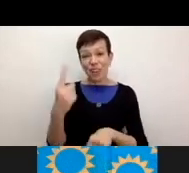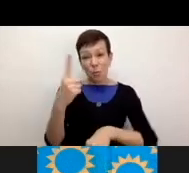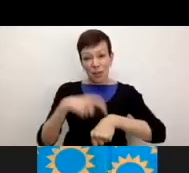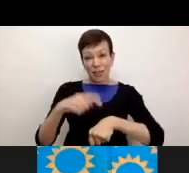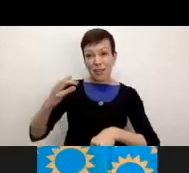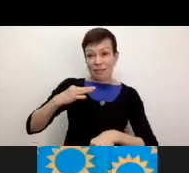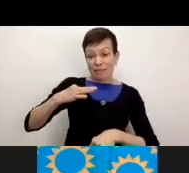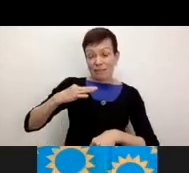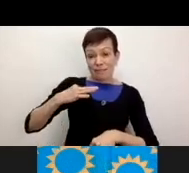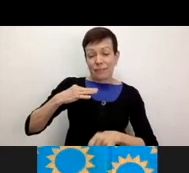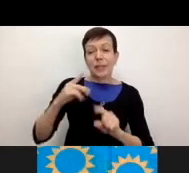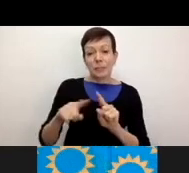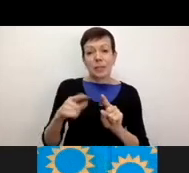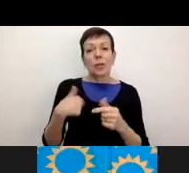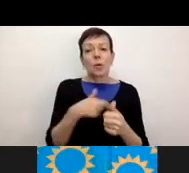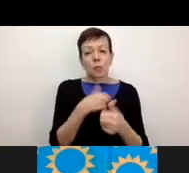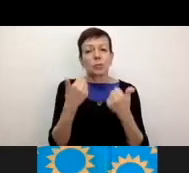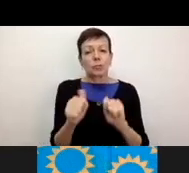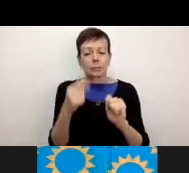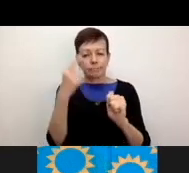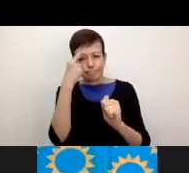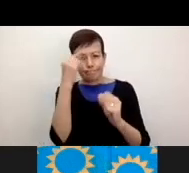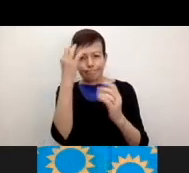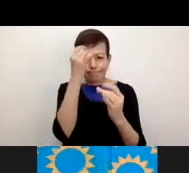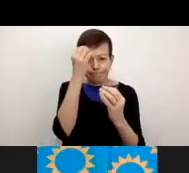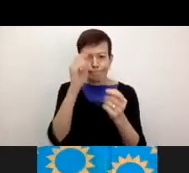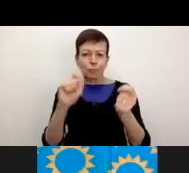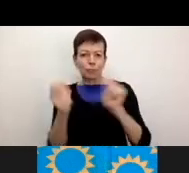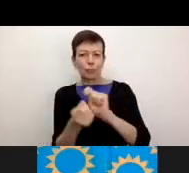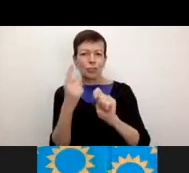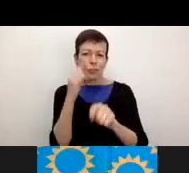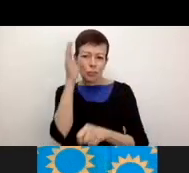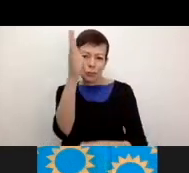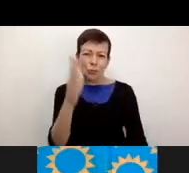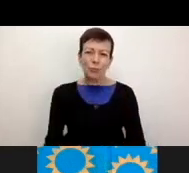trying to address in future years.